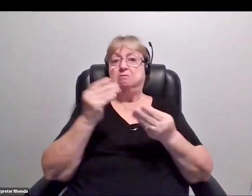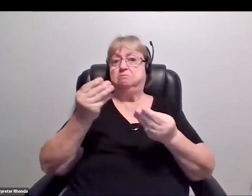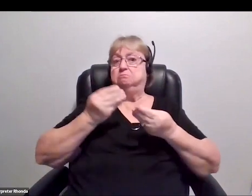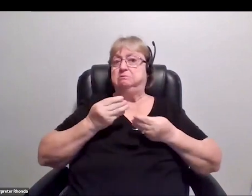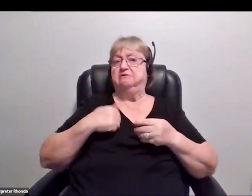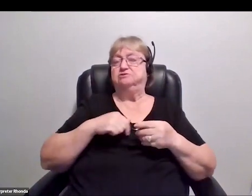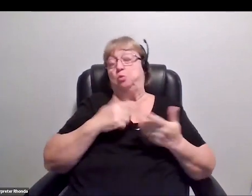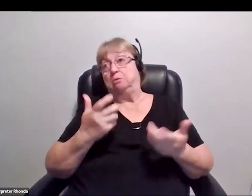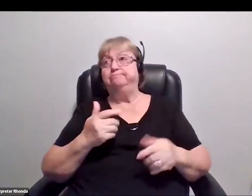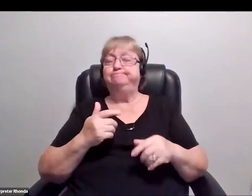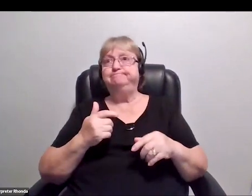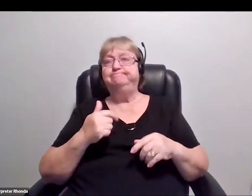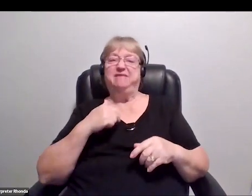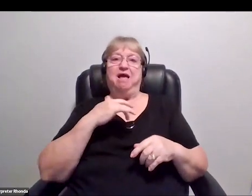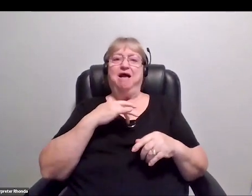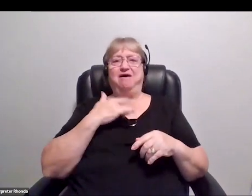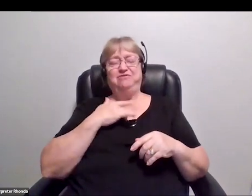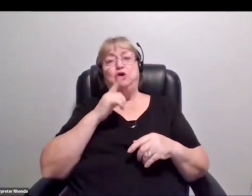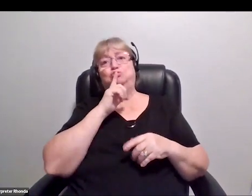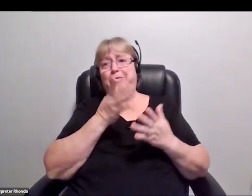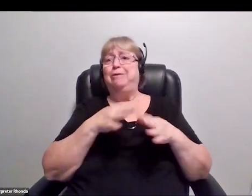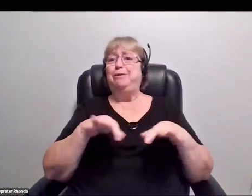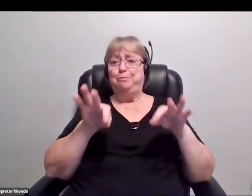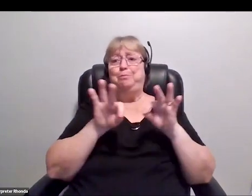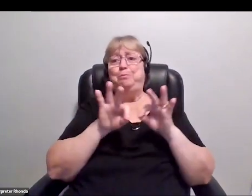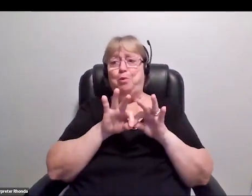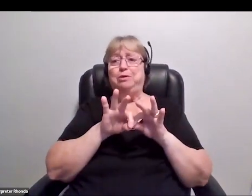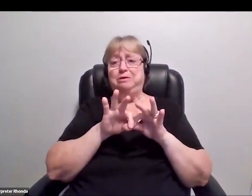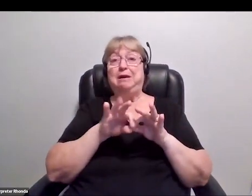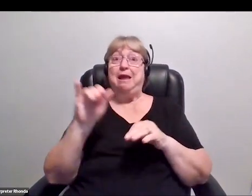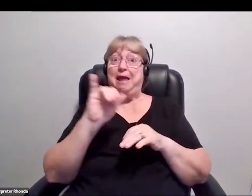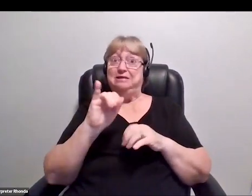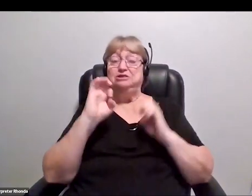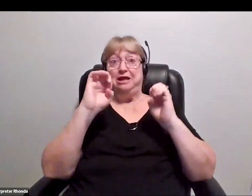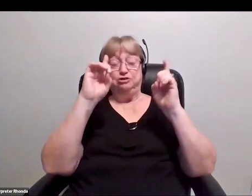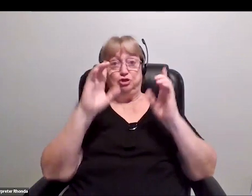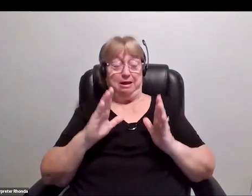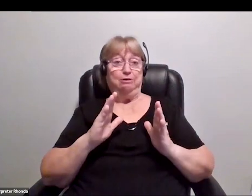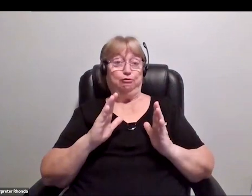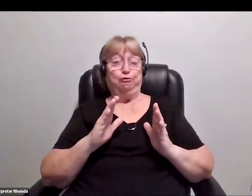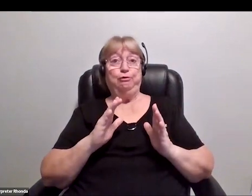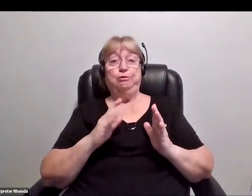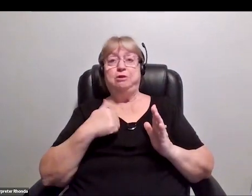I feel like it's important that, as an educator, we give people all the resources